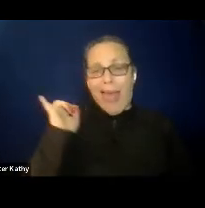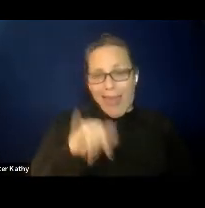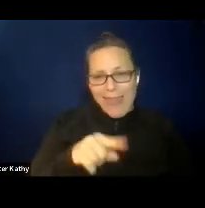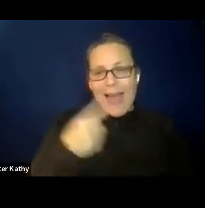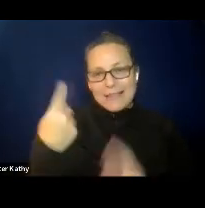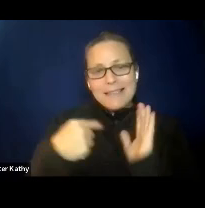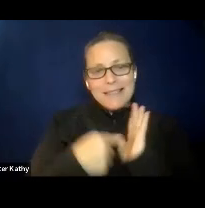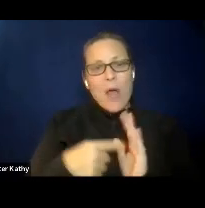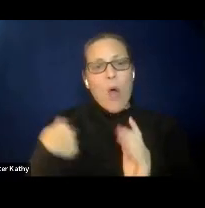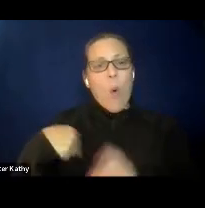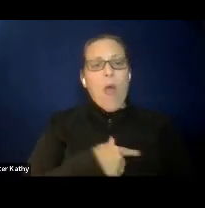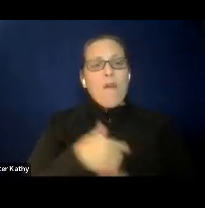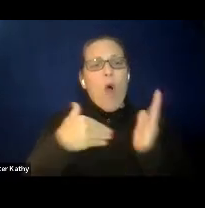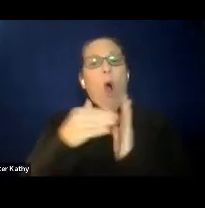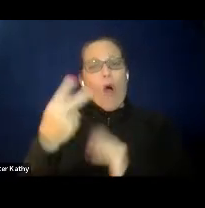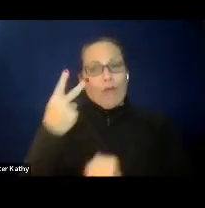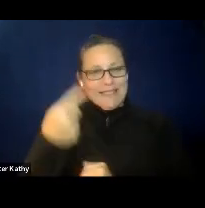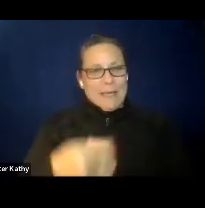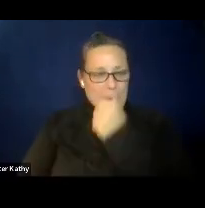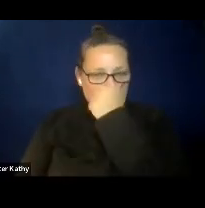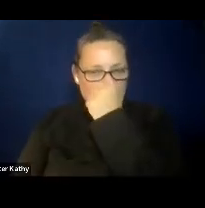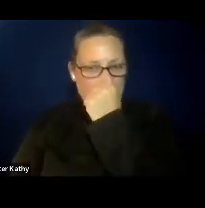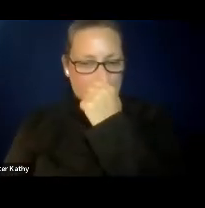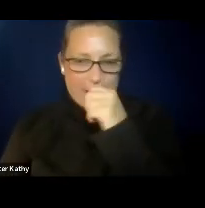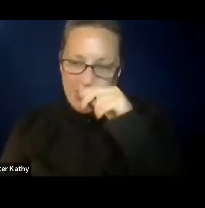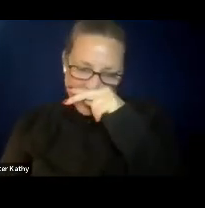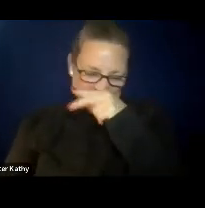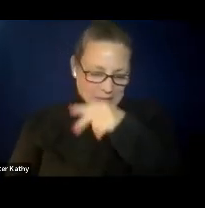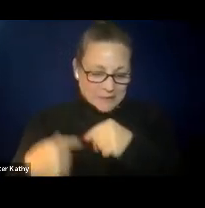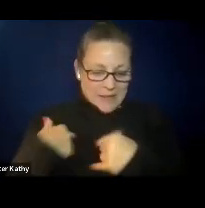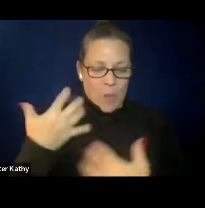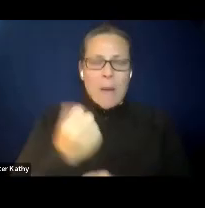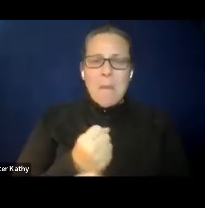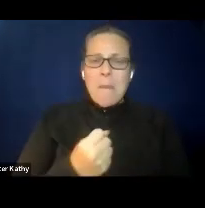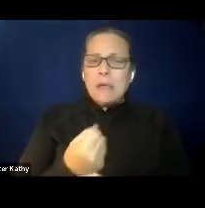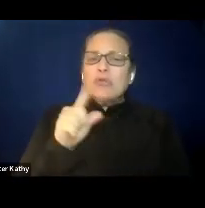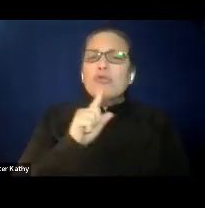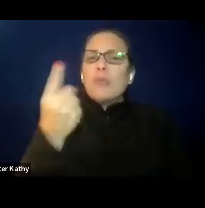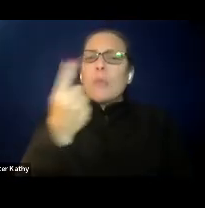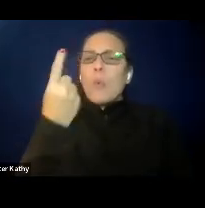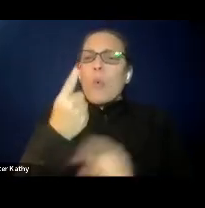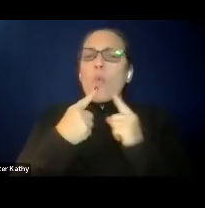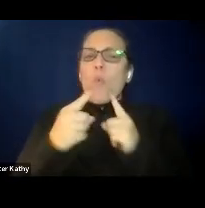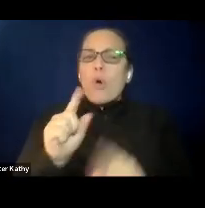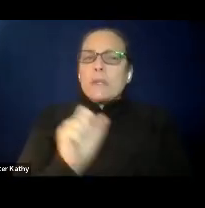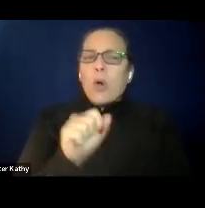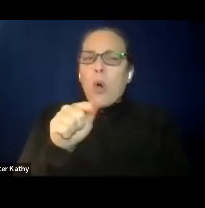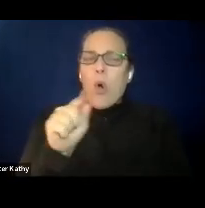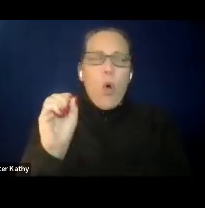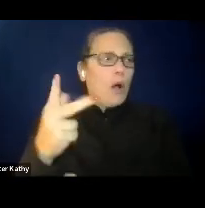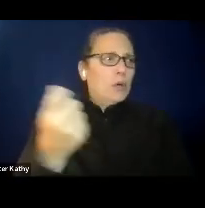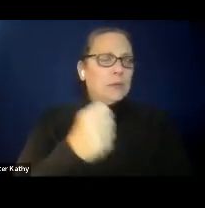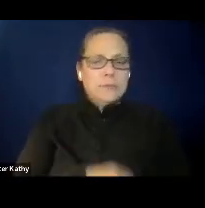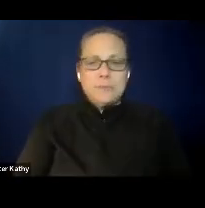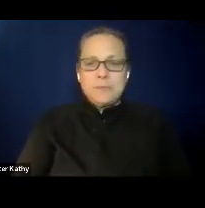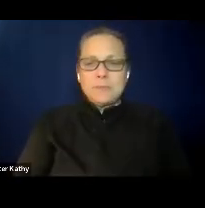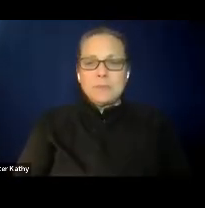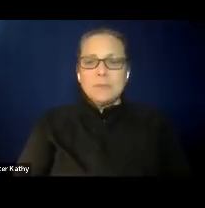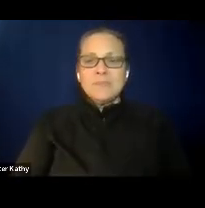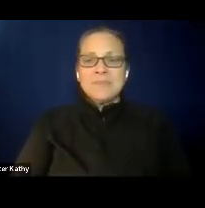here says "the only disability in life is a bad attitude" so things like that,